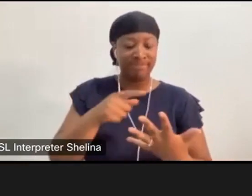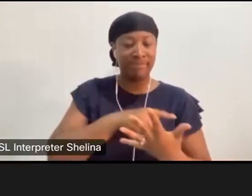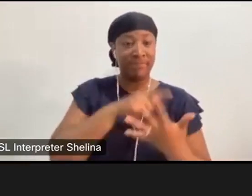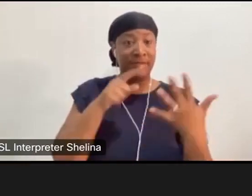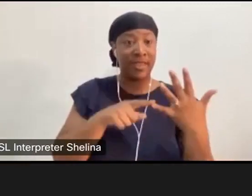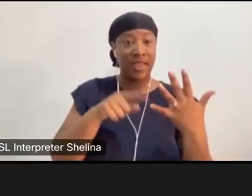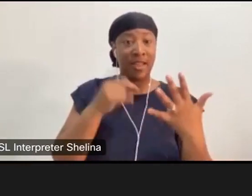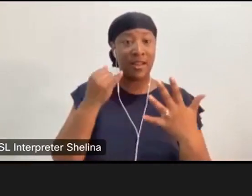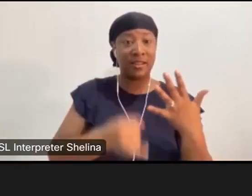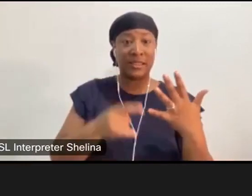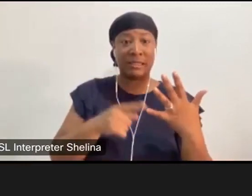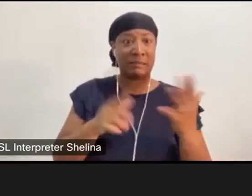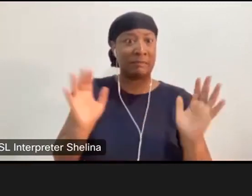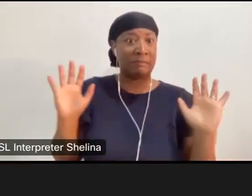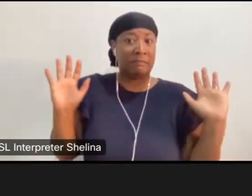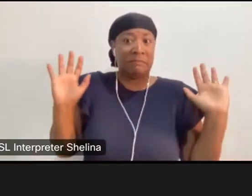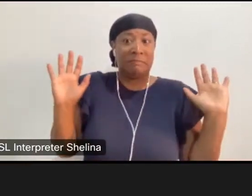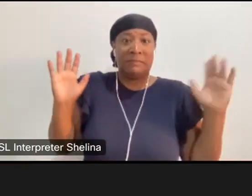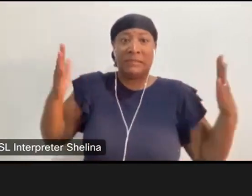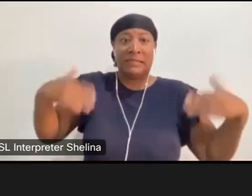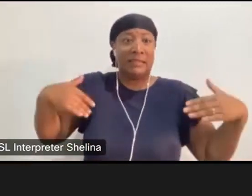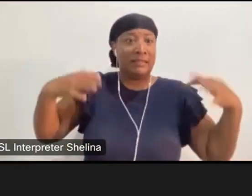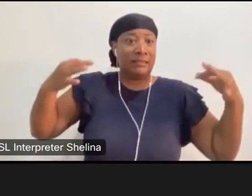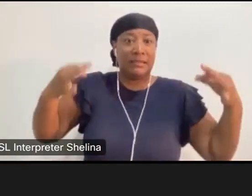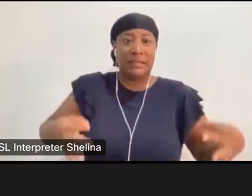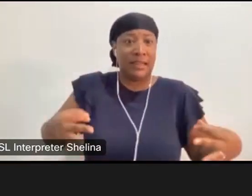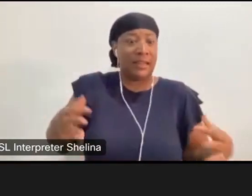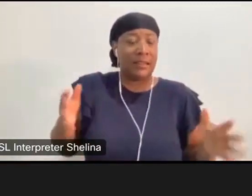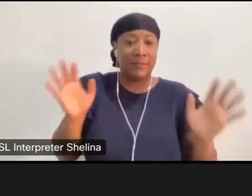Undecided. If you are undecided, that's an okay option to.